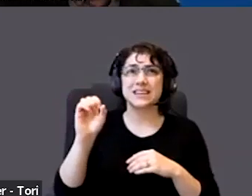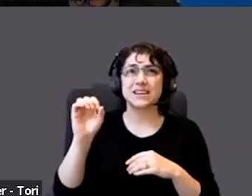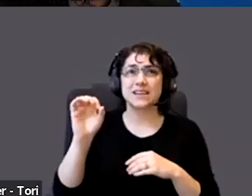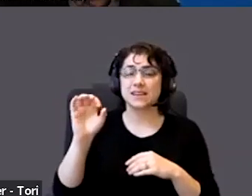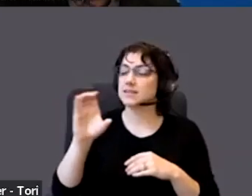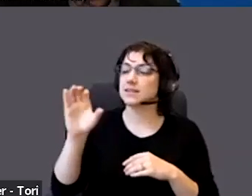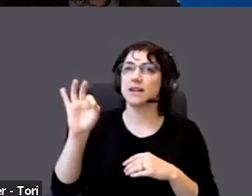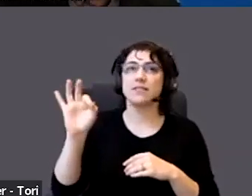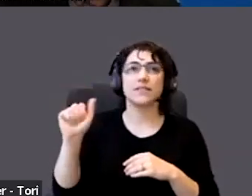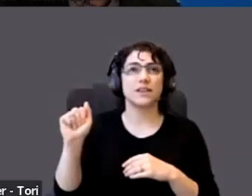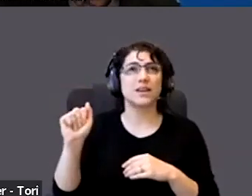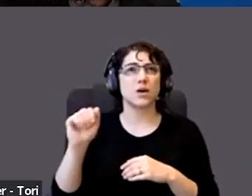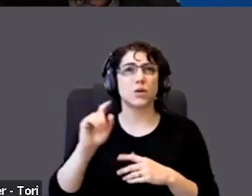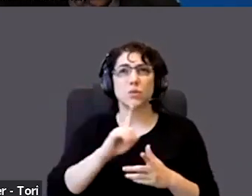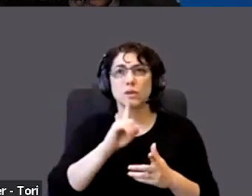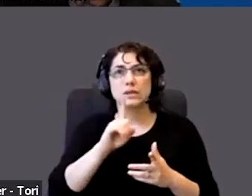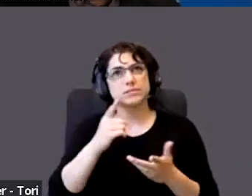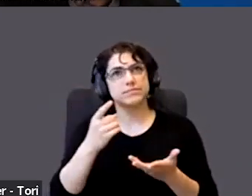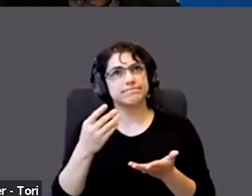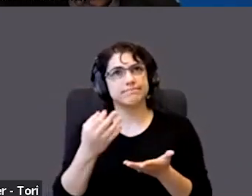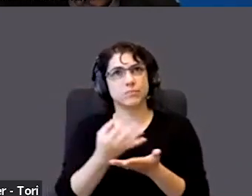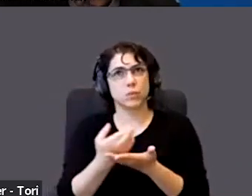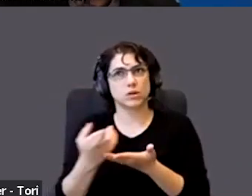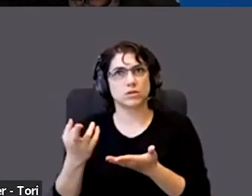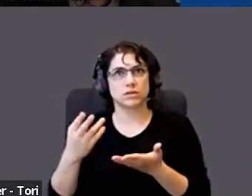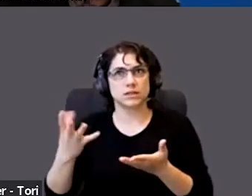First of all, the data are going to have to fluidly and --